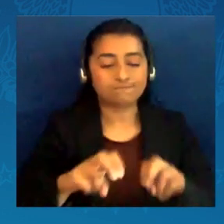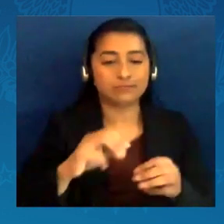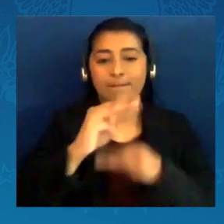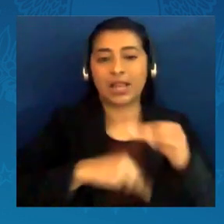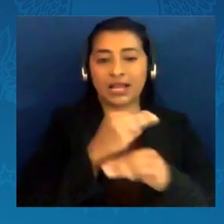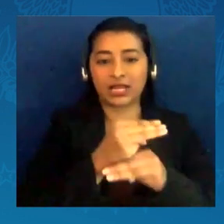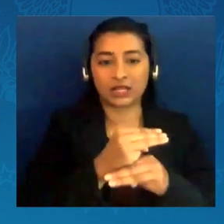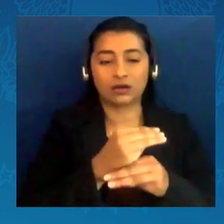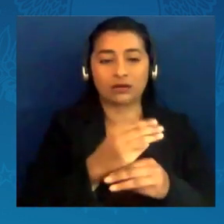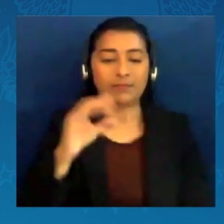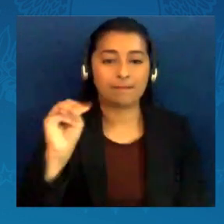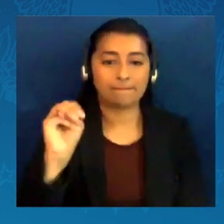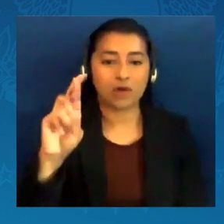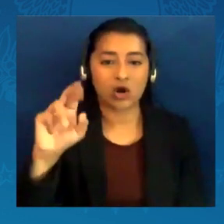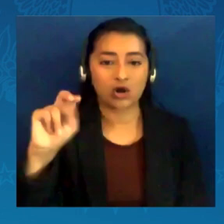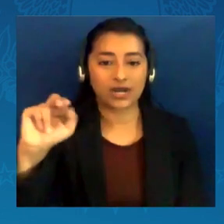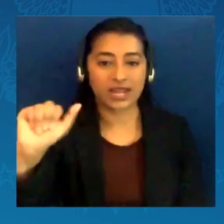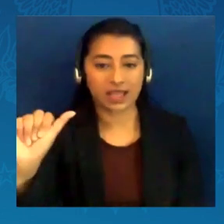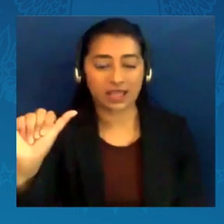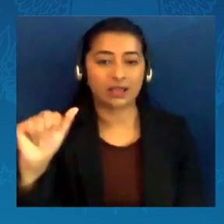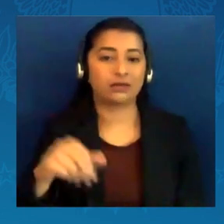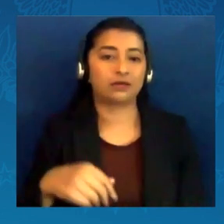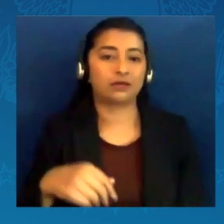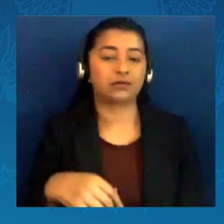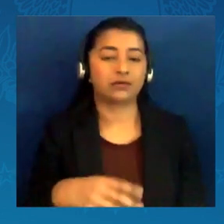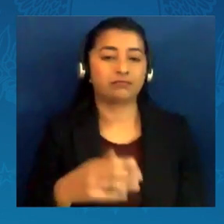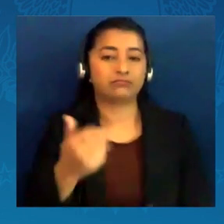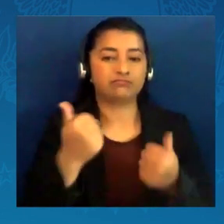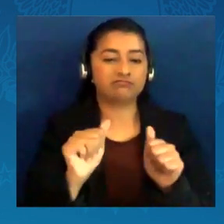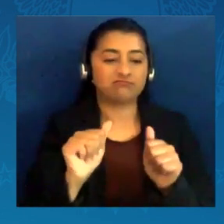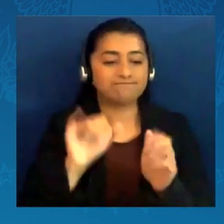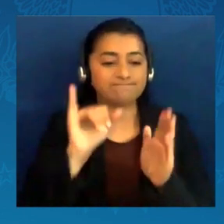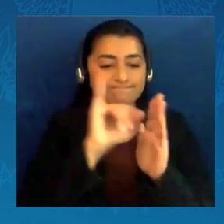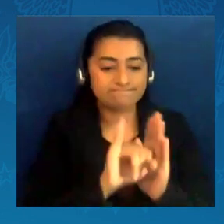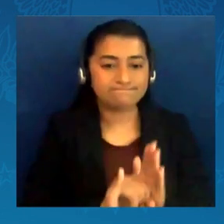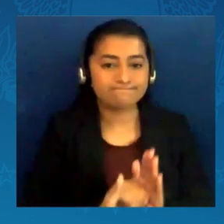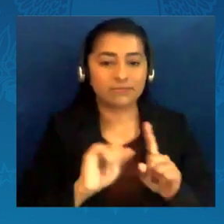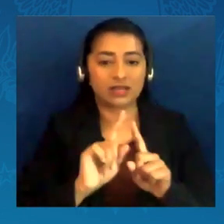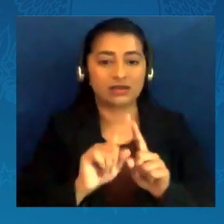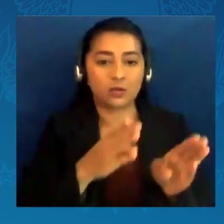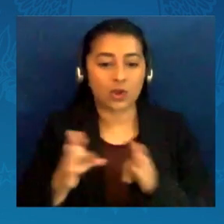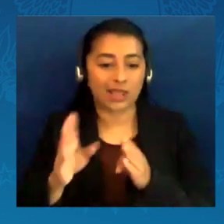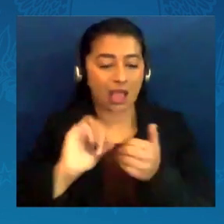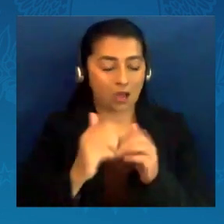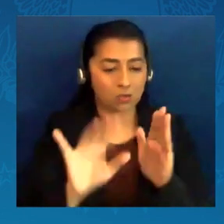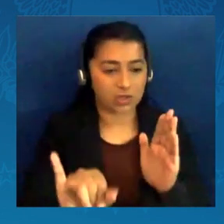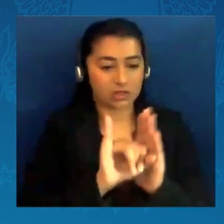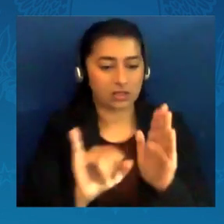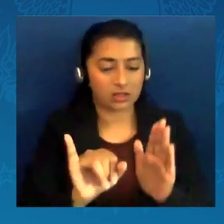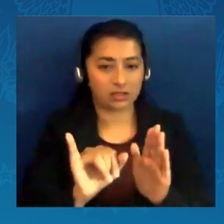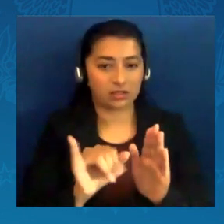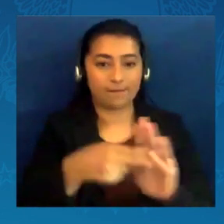and just trying to find ways that like to better identify it because there is no way to diagnose it.